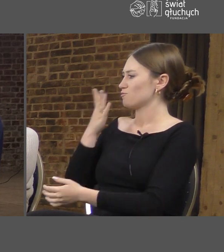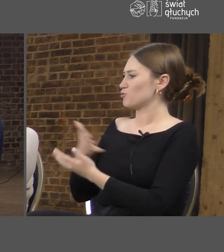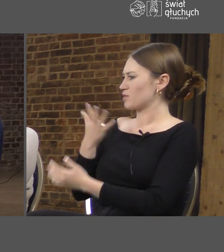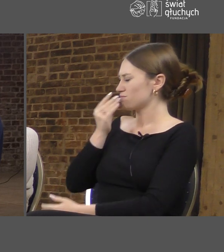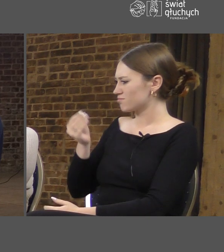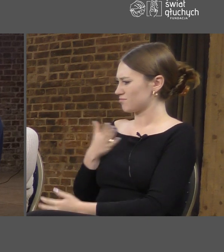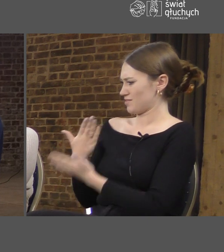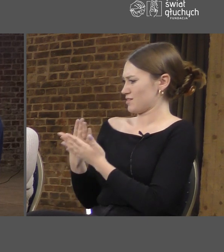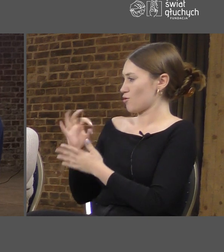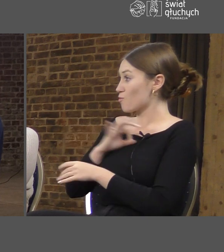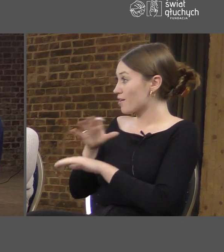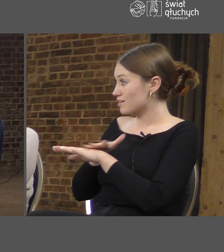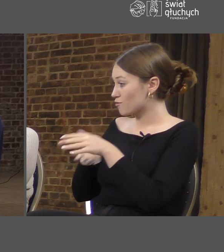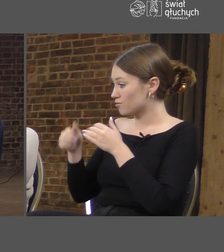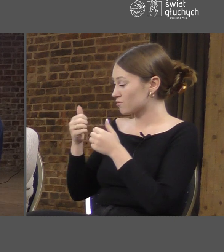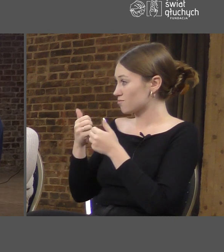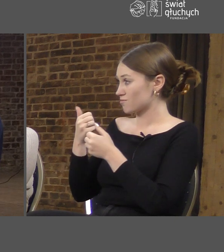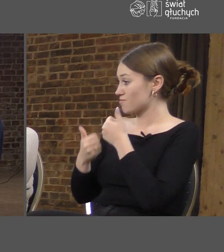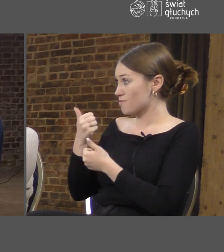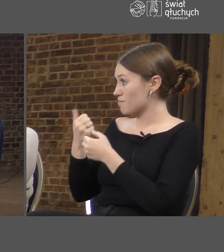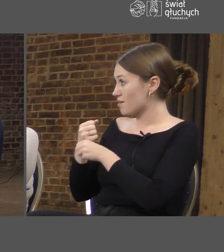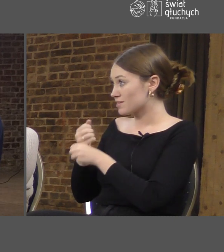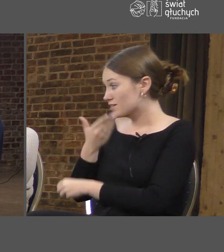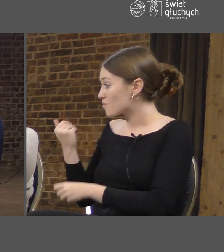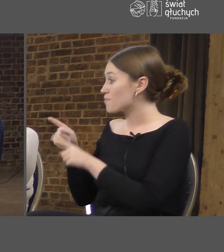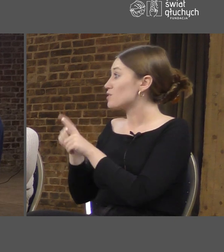because neither in her profession she could not find a job, nor in a job of any kind,